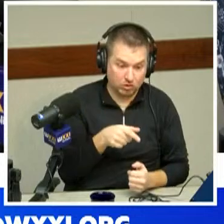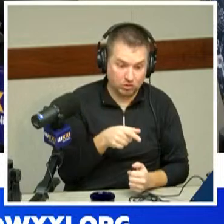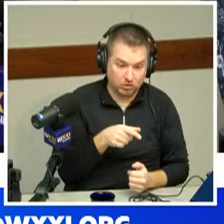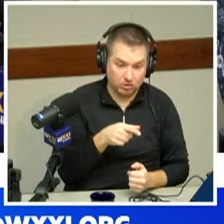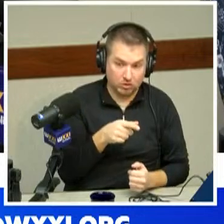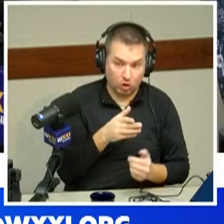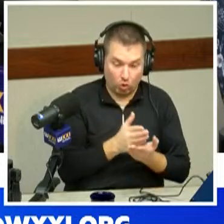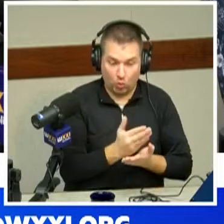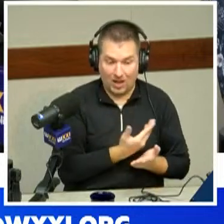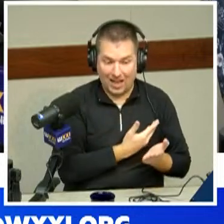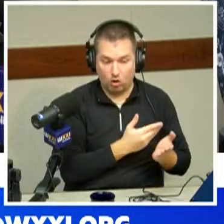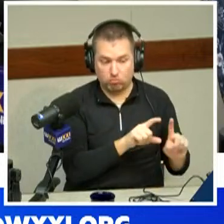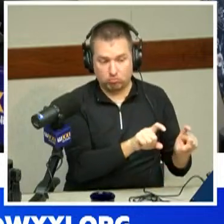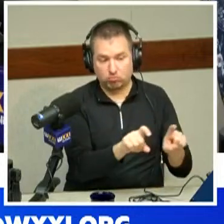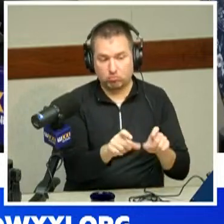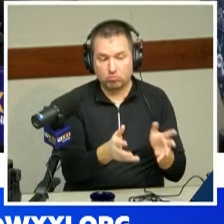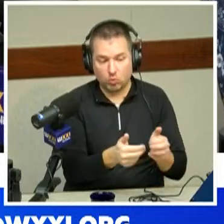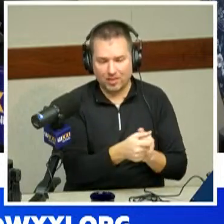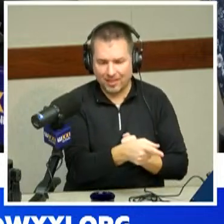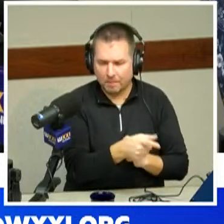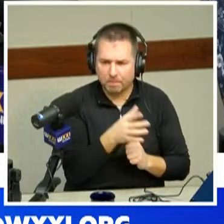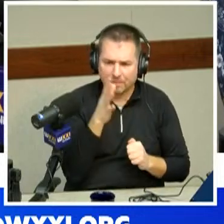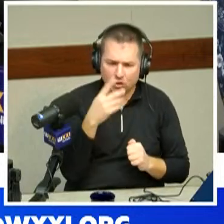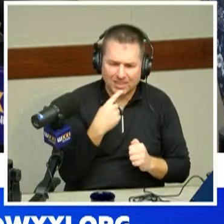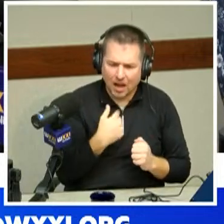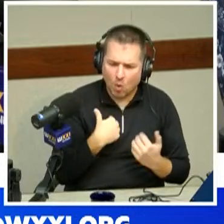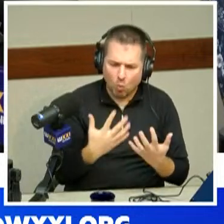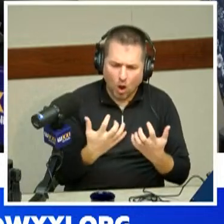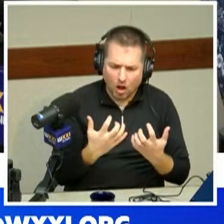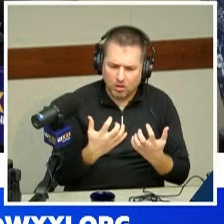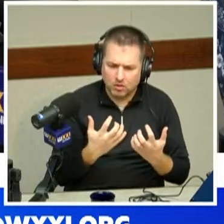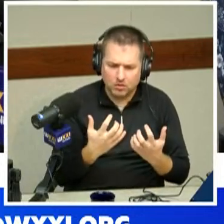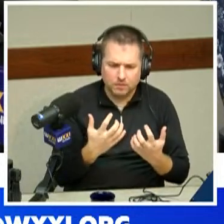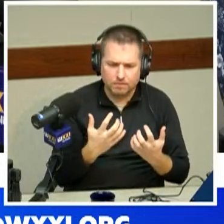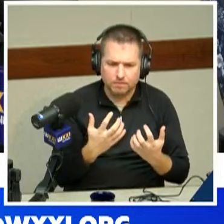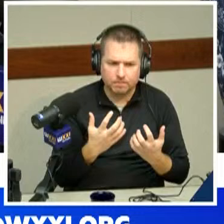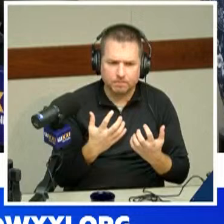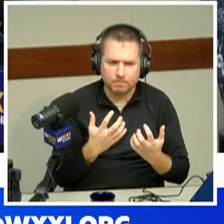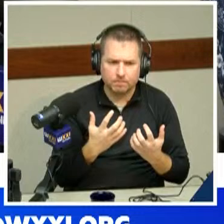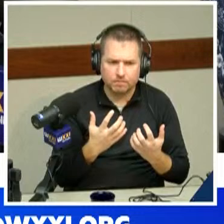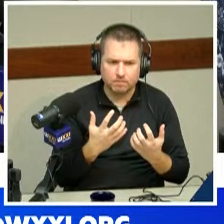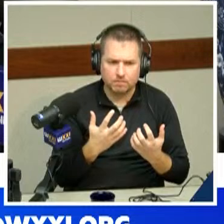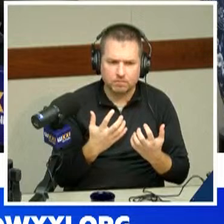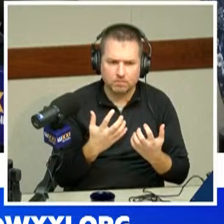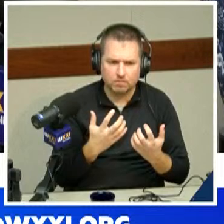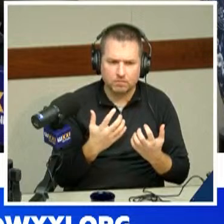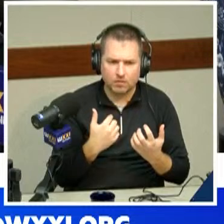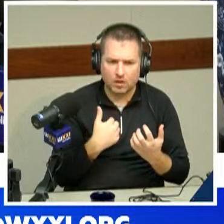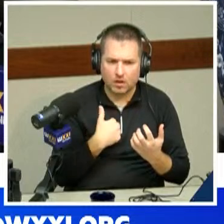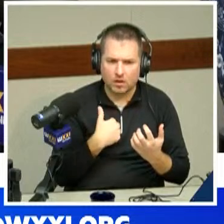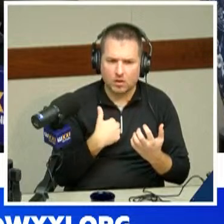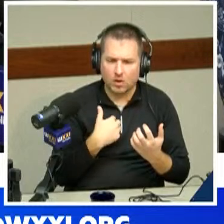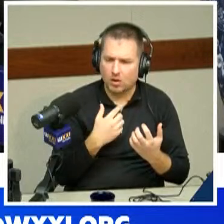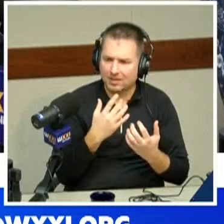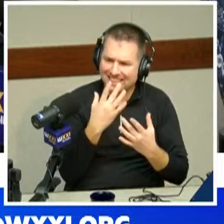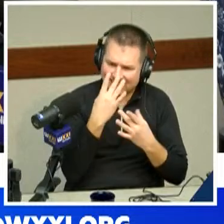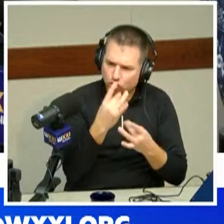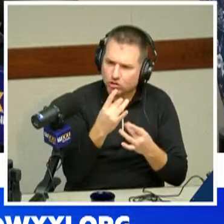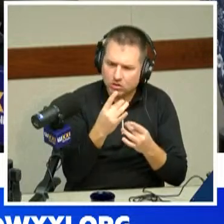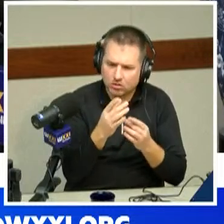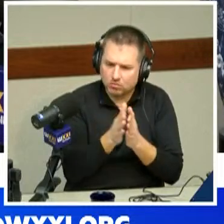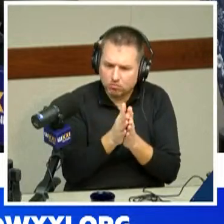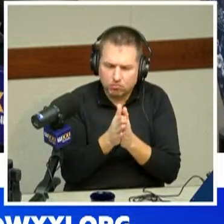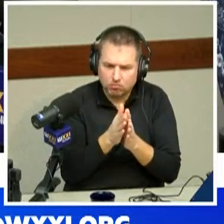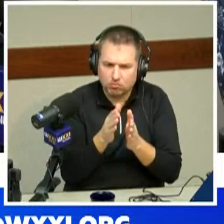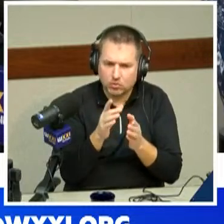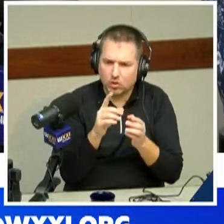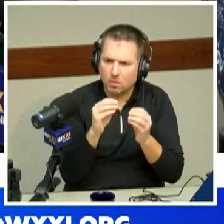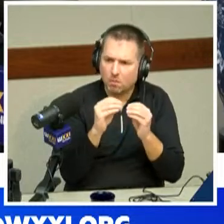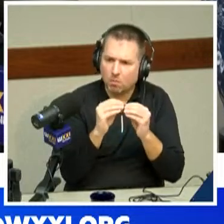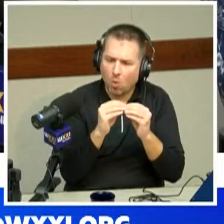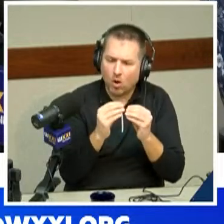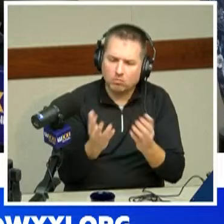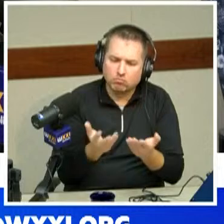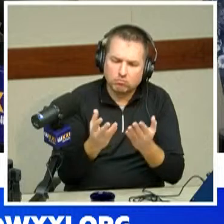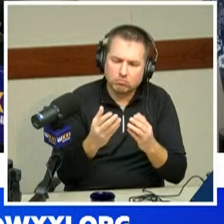widom they they also interested in okay I you know I I'm also interested in a more diverse um range